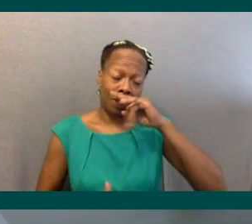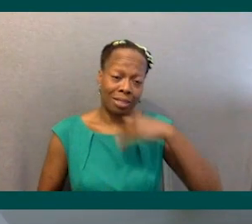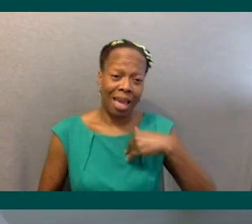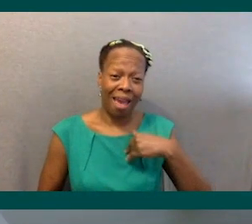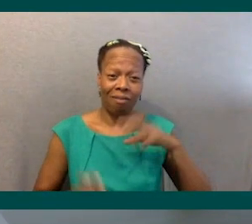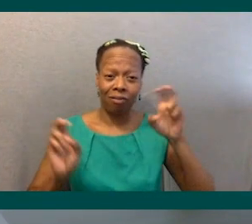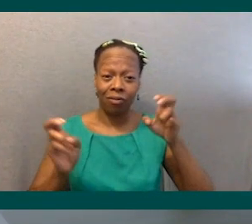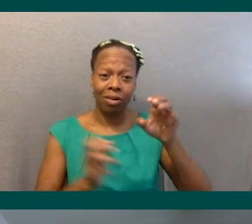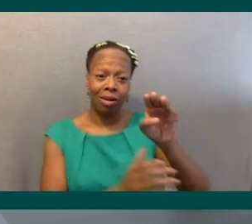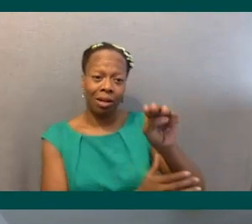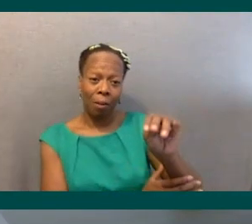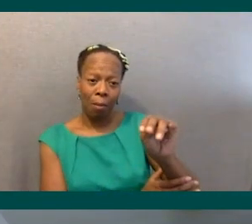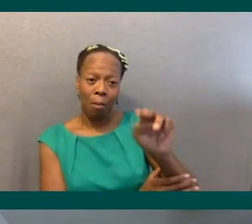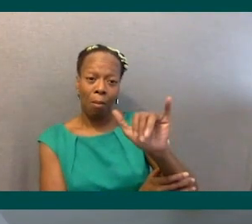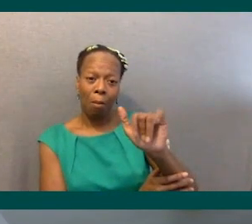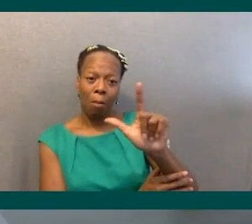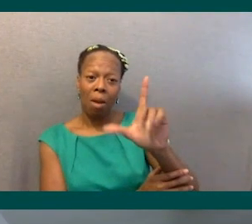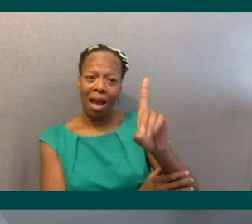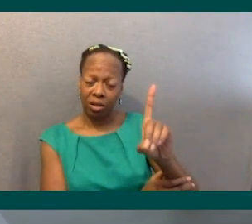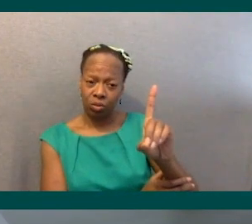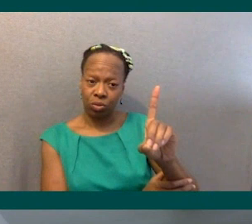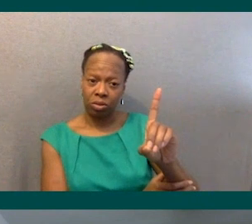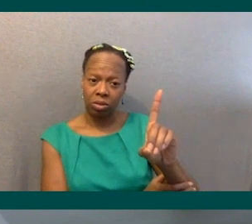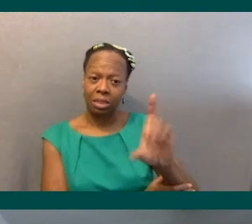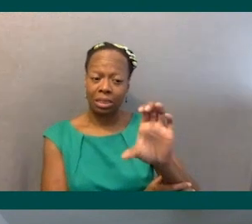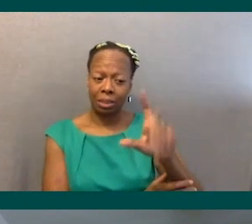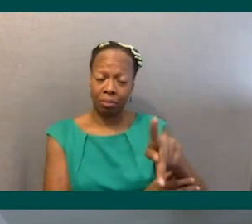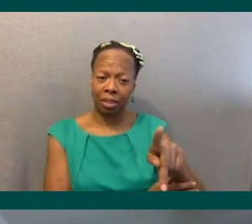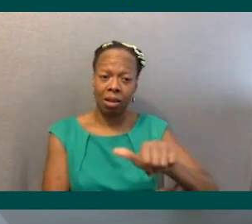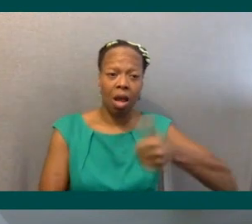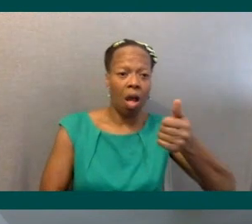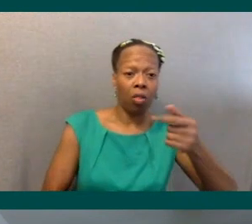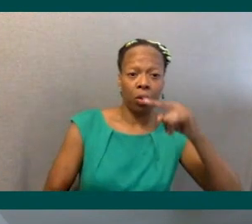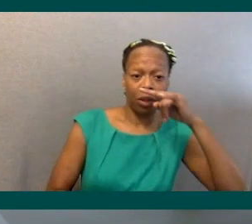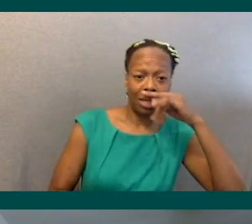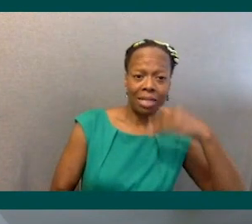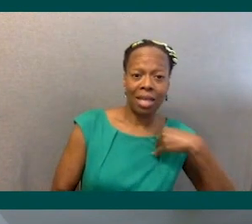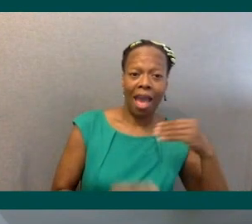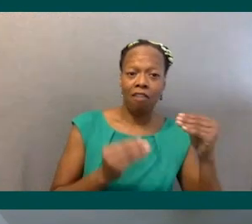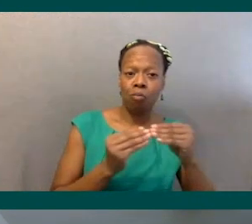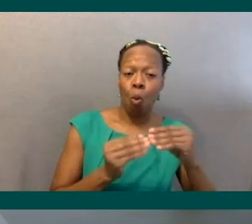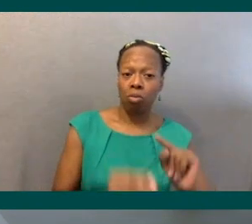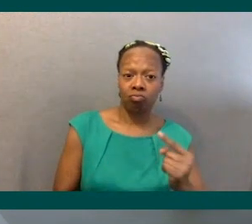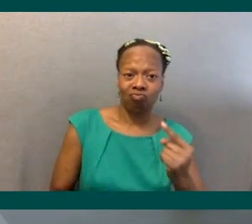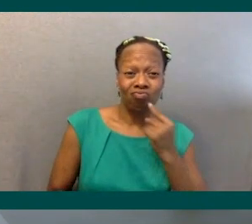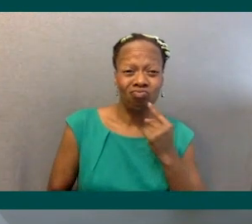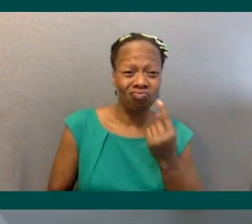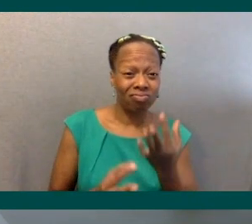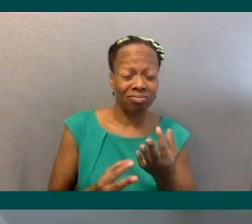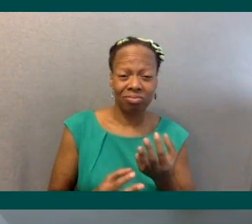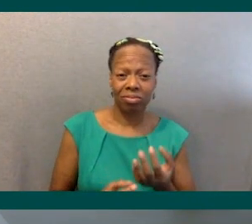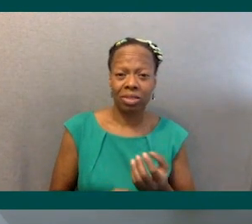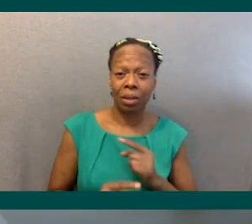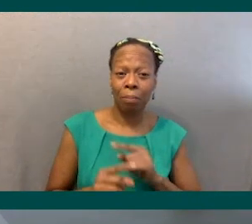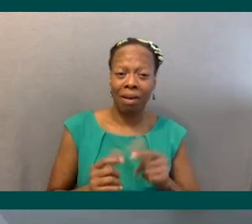other children have more severe cerebral palsy. And each one of these levels of severity